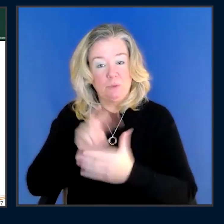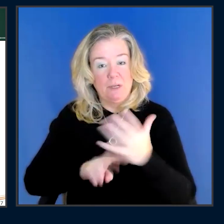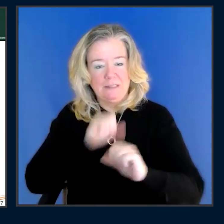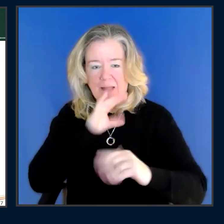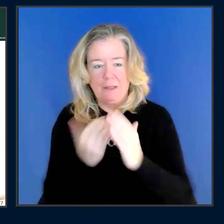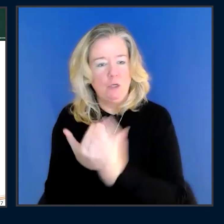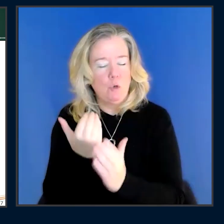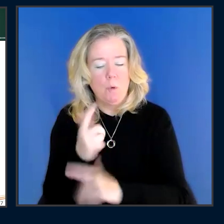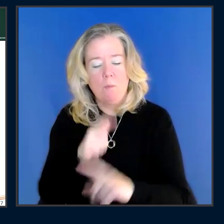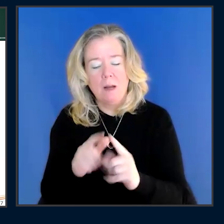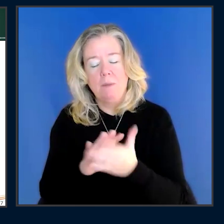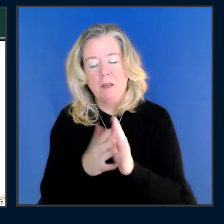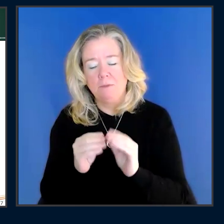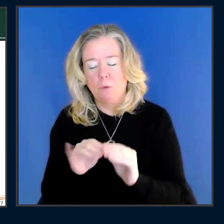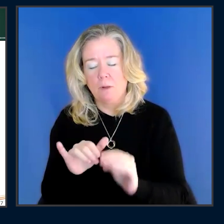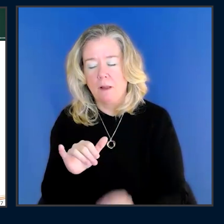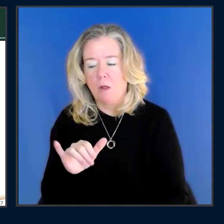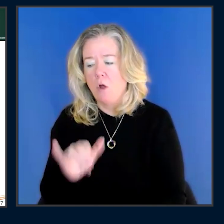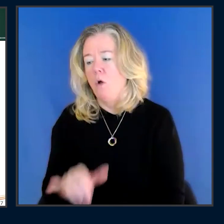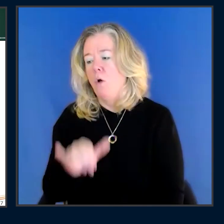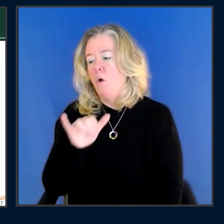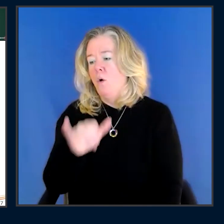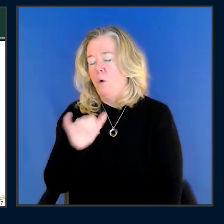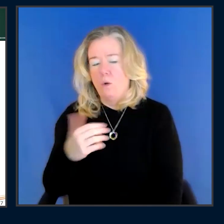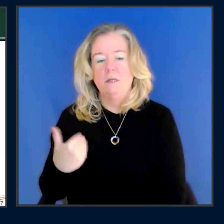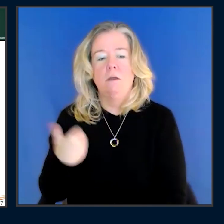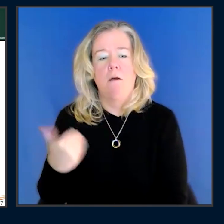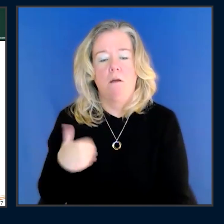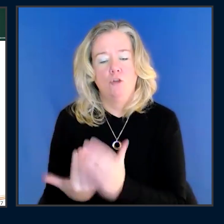It's just really brought to light that young new readers